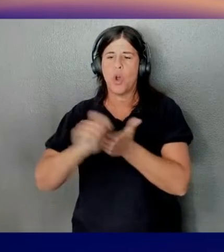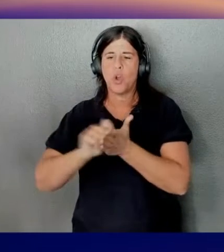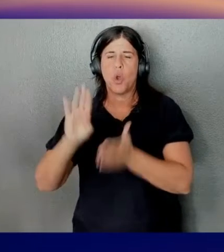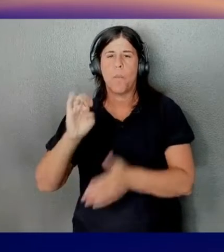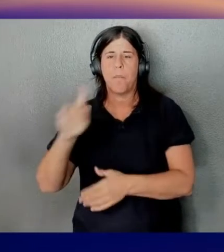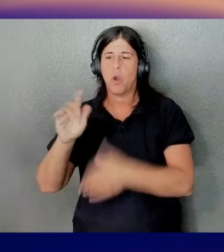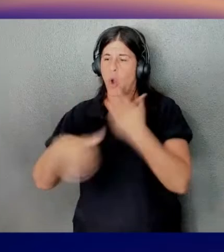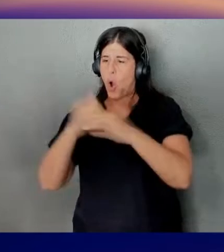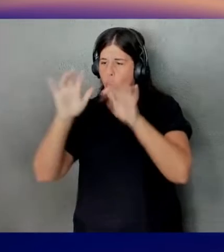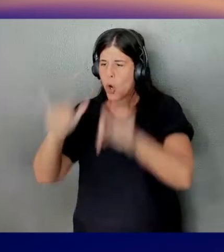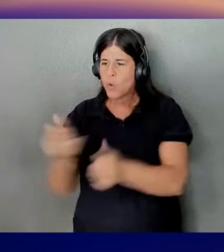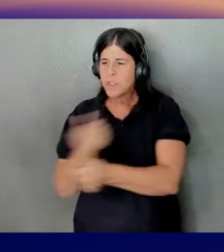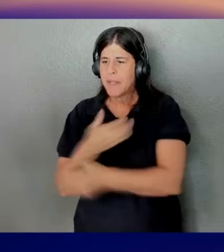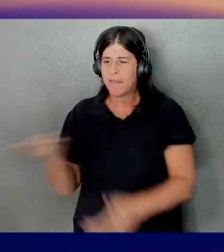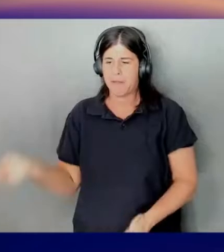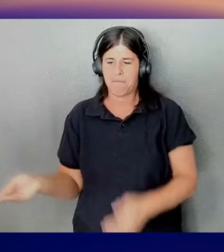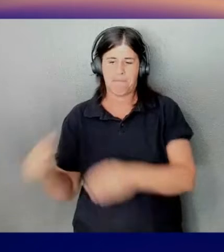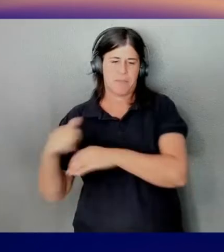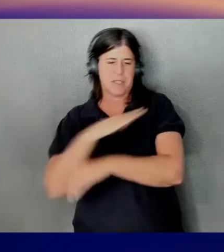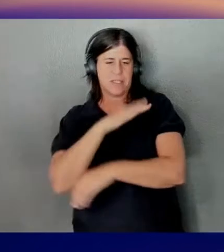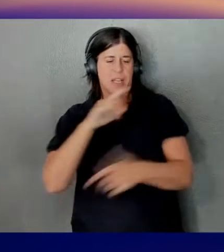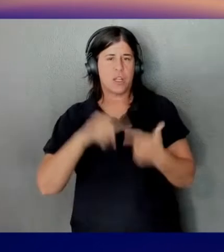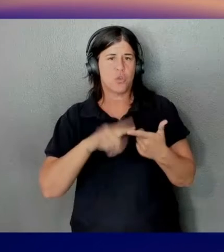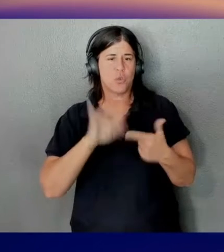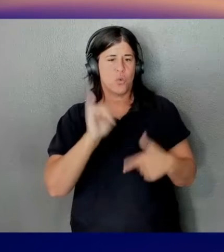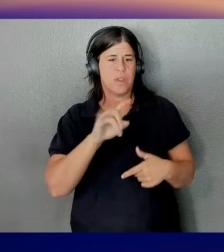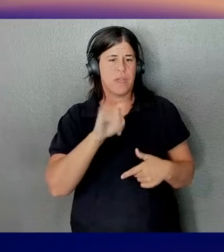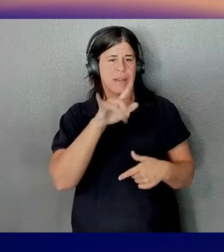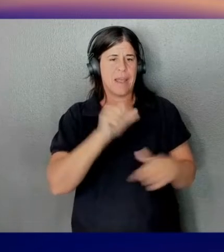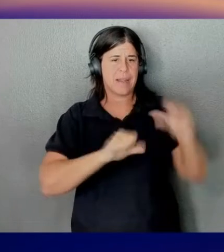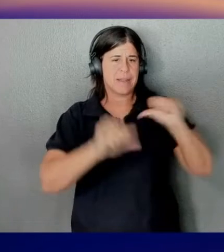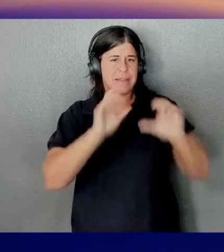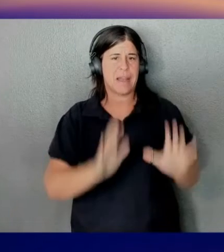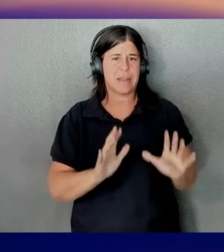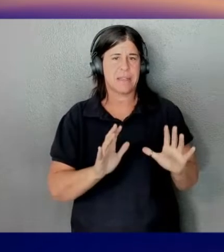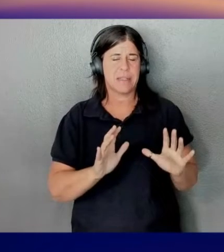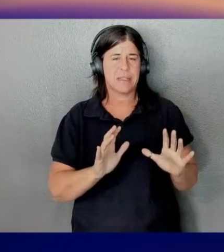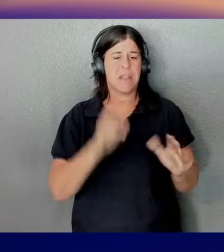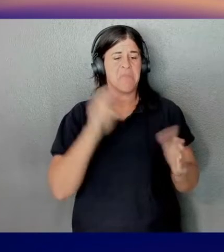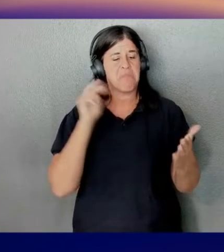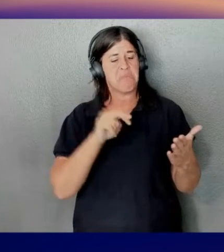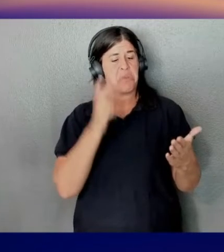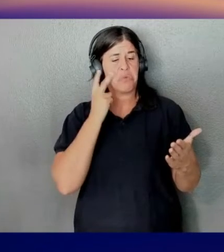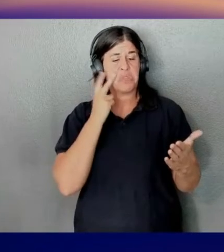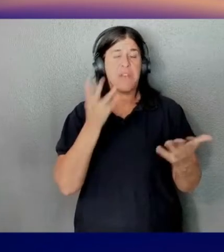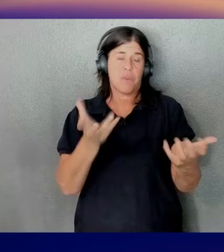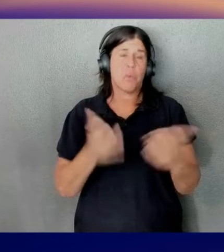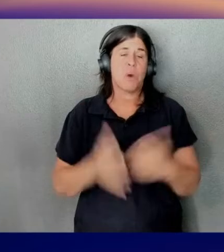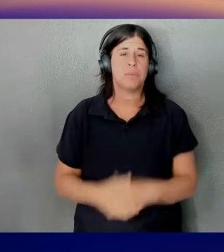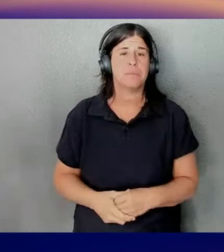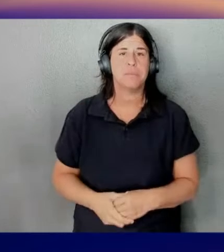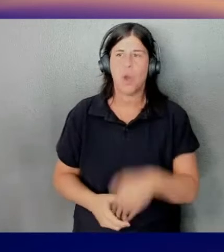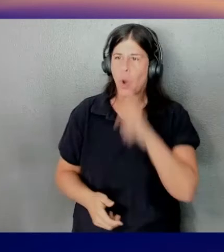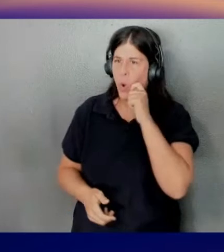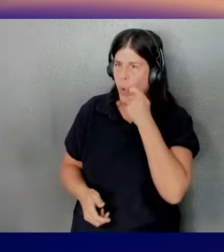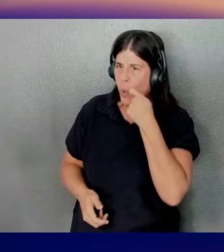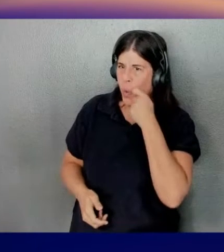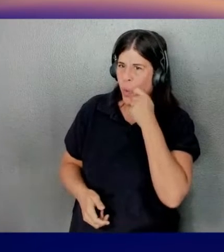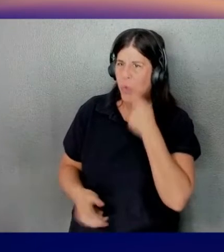So you can send that to the to the data science team to take a look if you want to. Cool. So I understand that you're gonna show us SageMaker canvas.